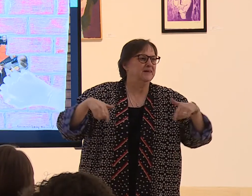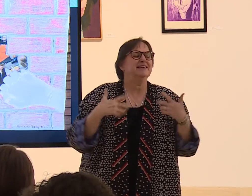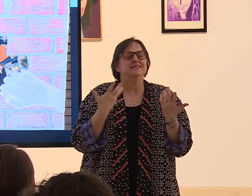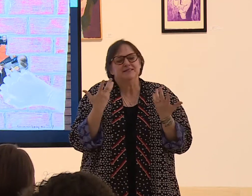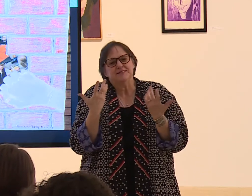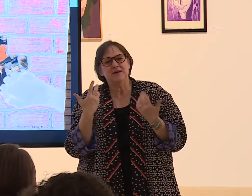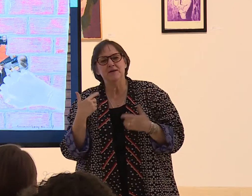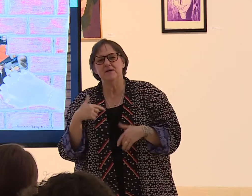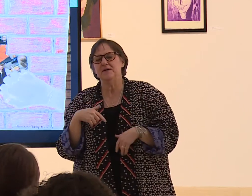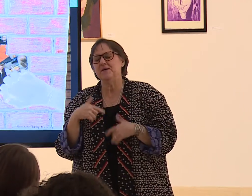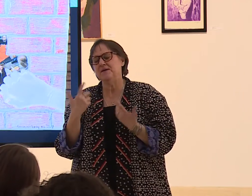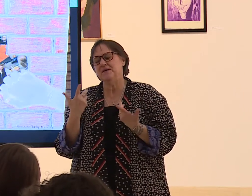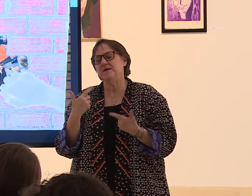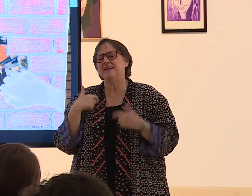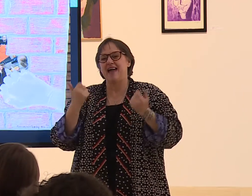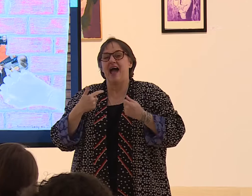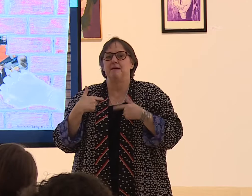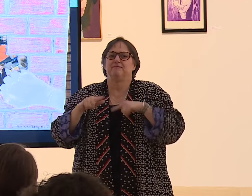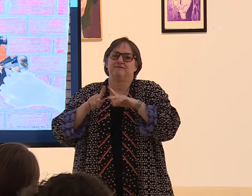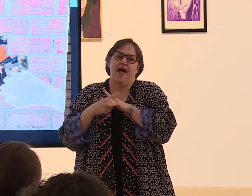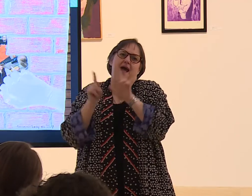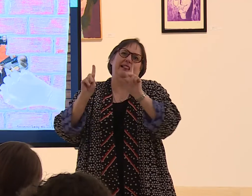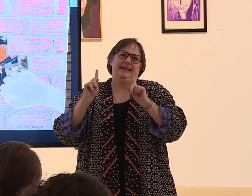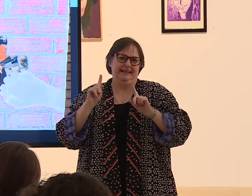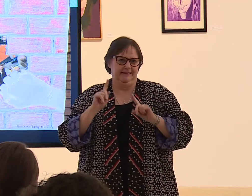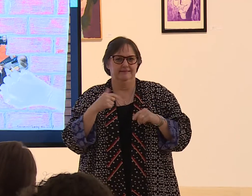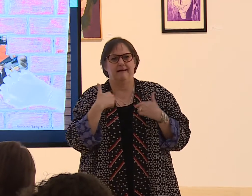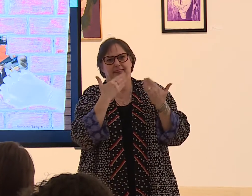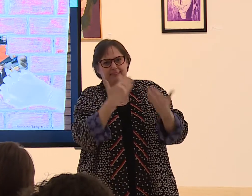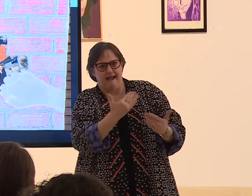She sponsored this gallery show.